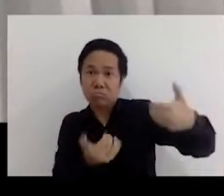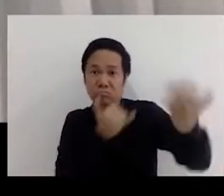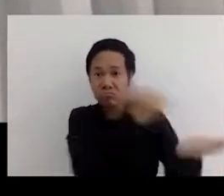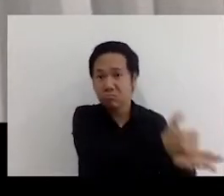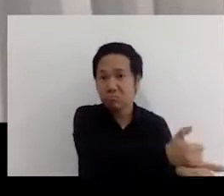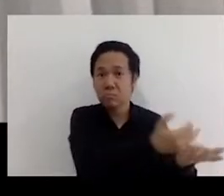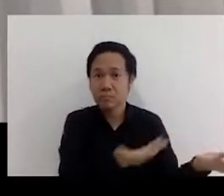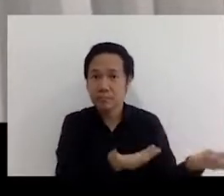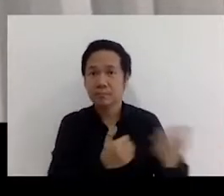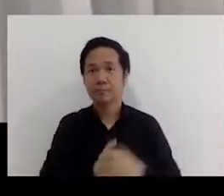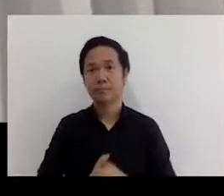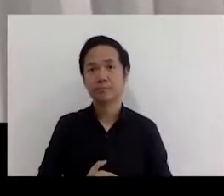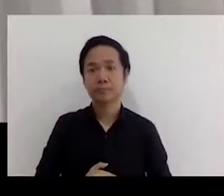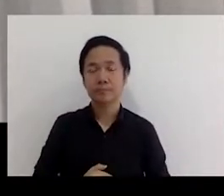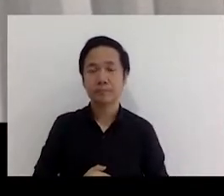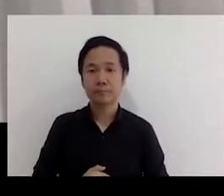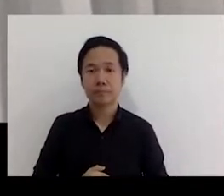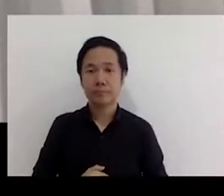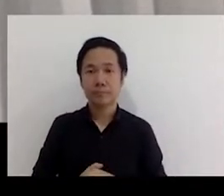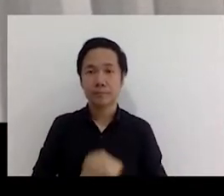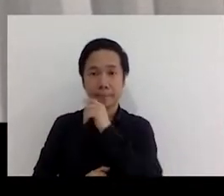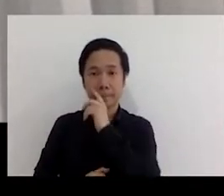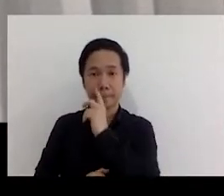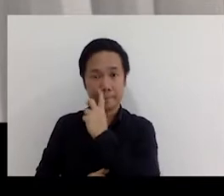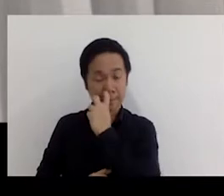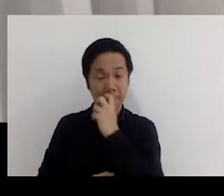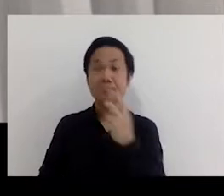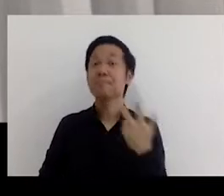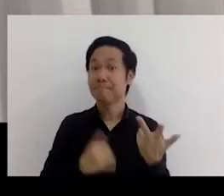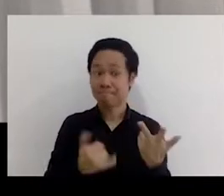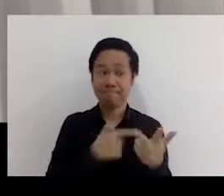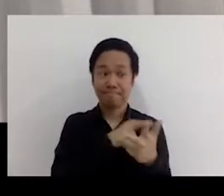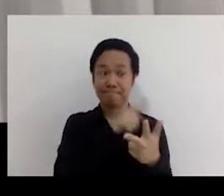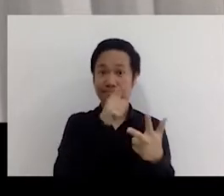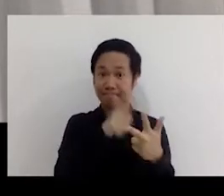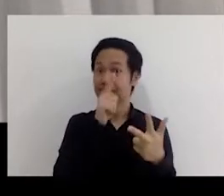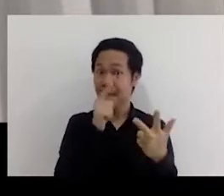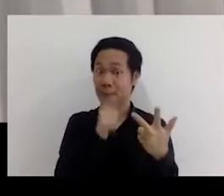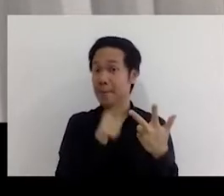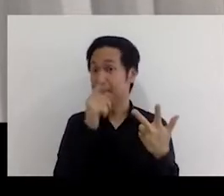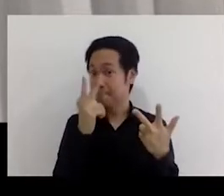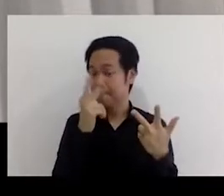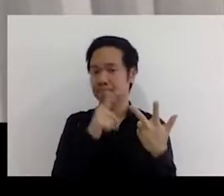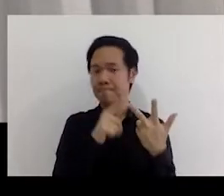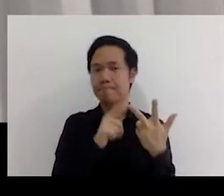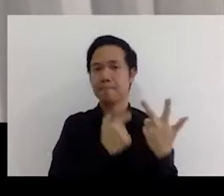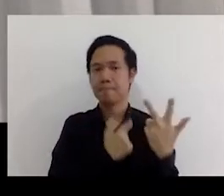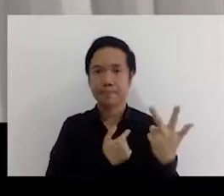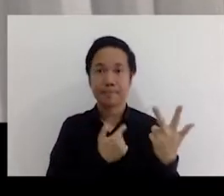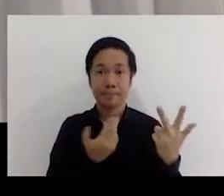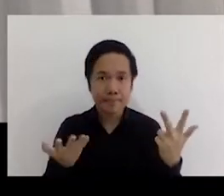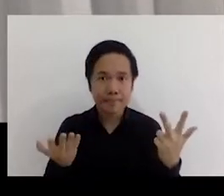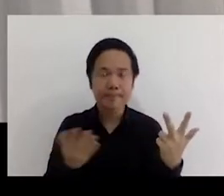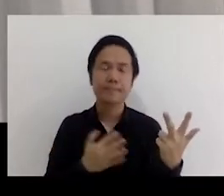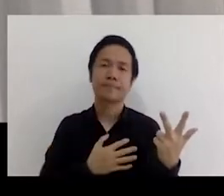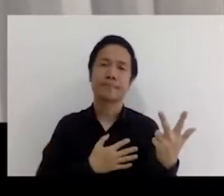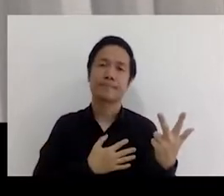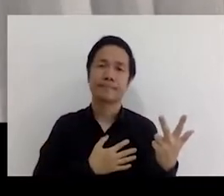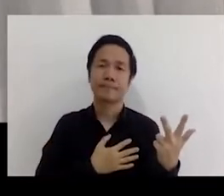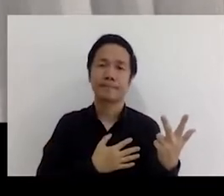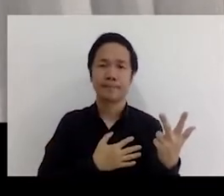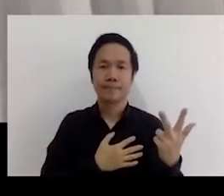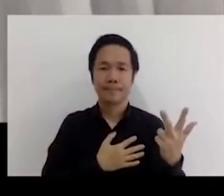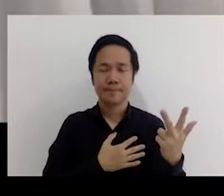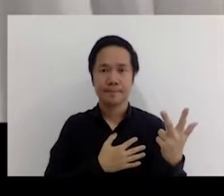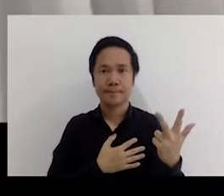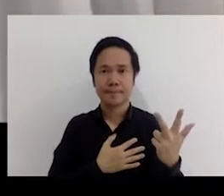The third aspect is taking account of the policy